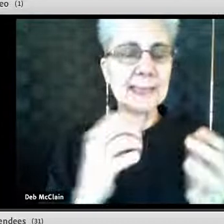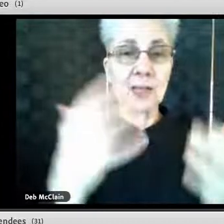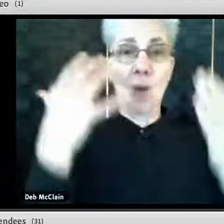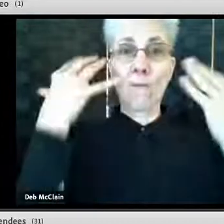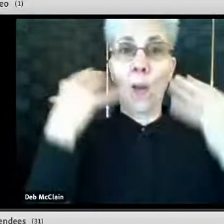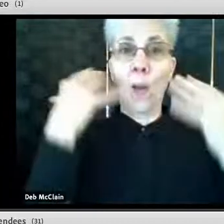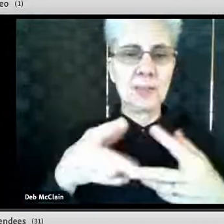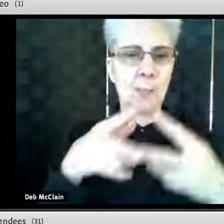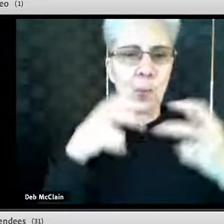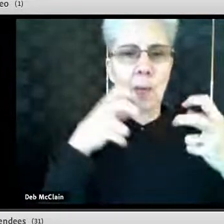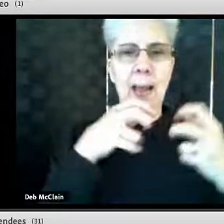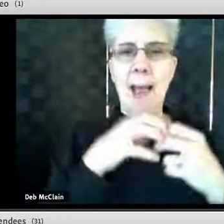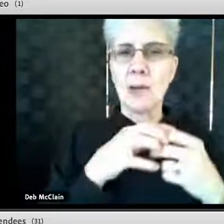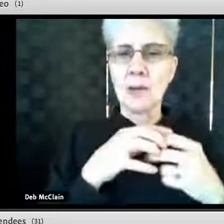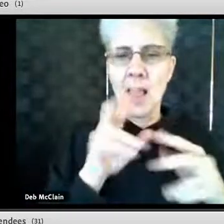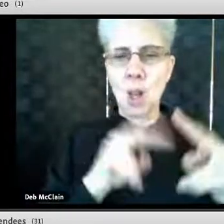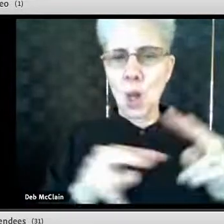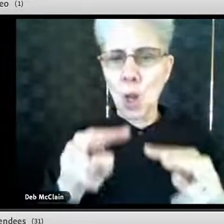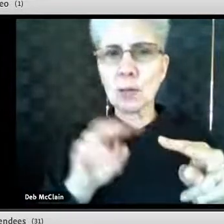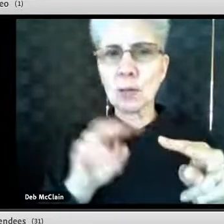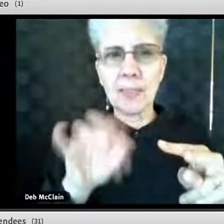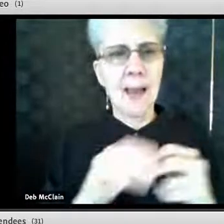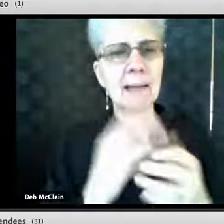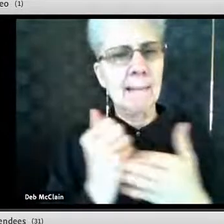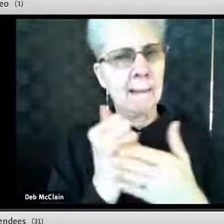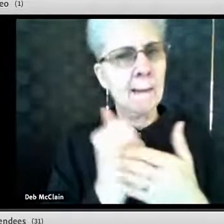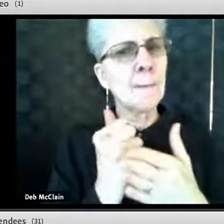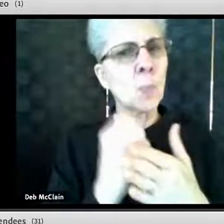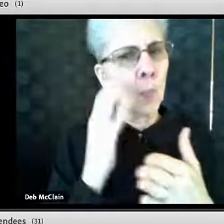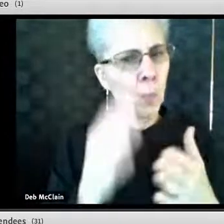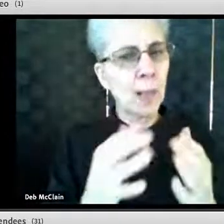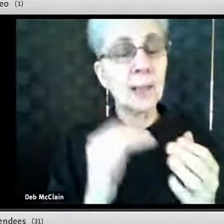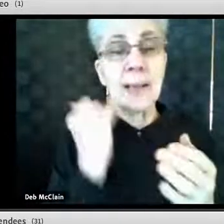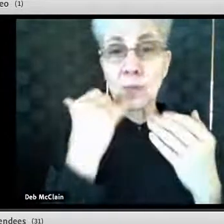it's not as overwhelming to pull it out and to look at this stuff,